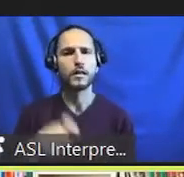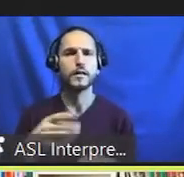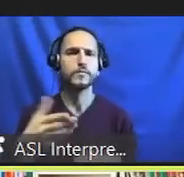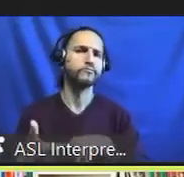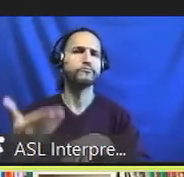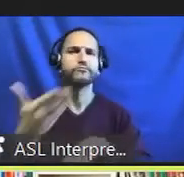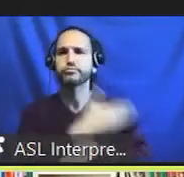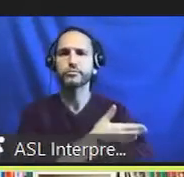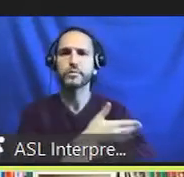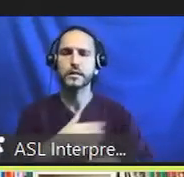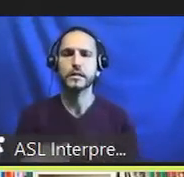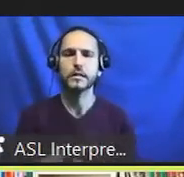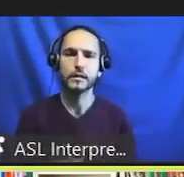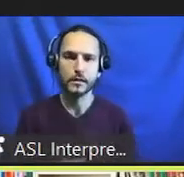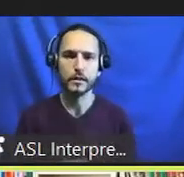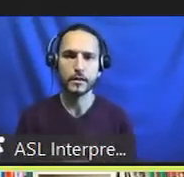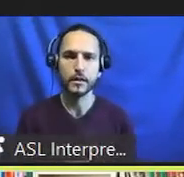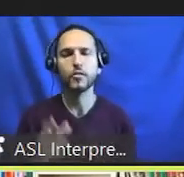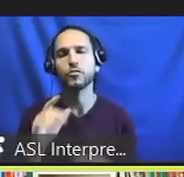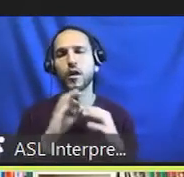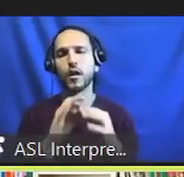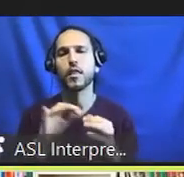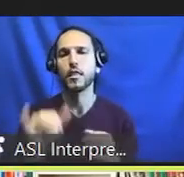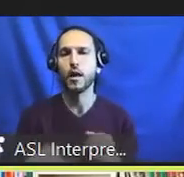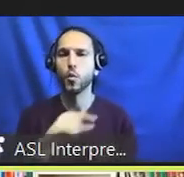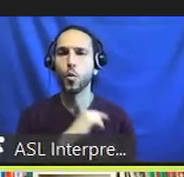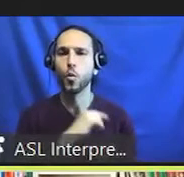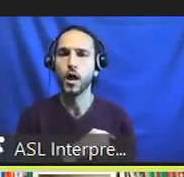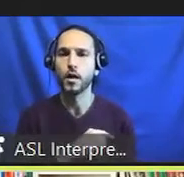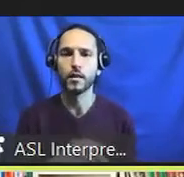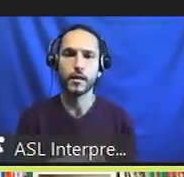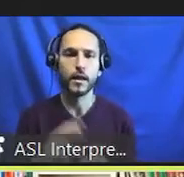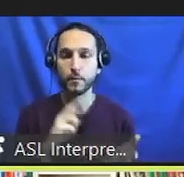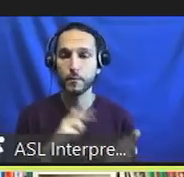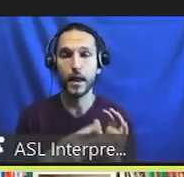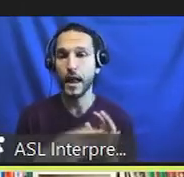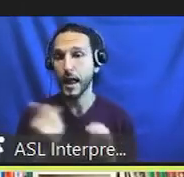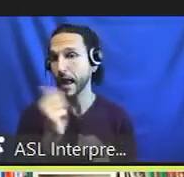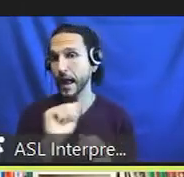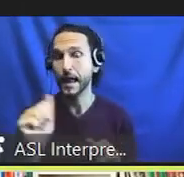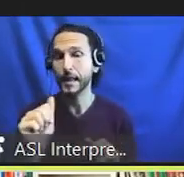So again, we come back to this whole quality issue. It's not just throwing any old captions at the screen